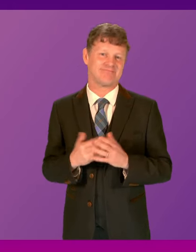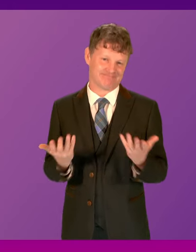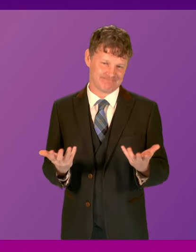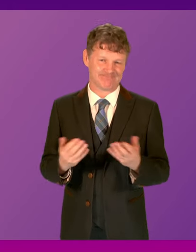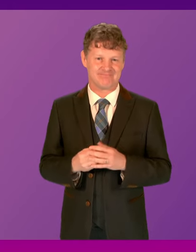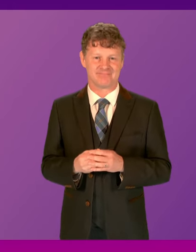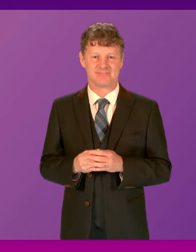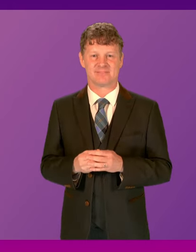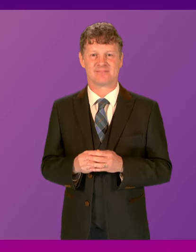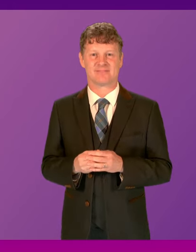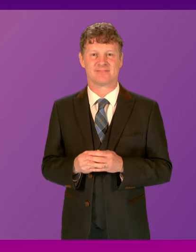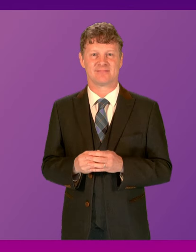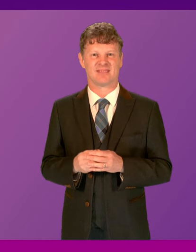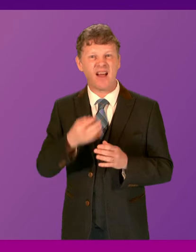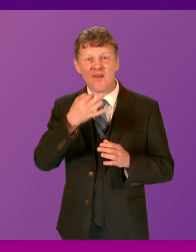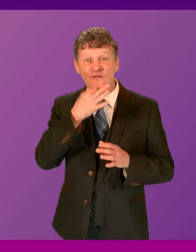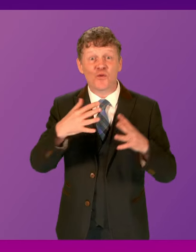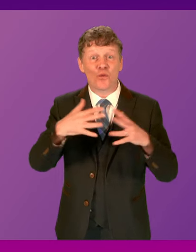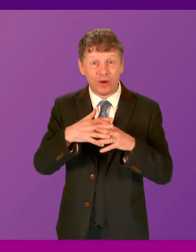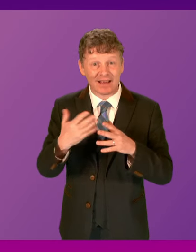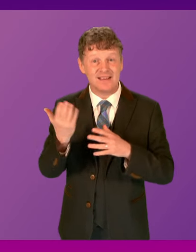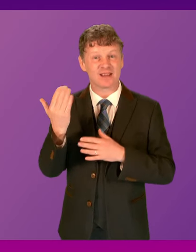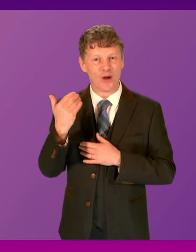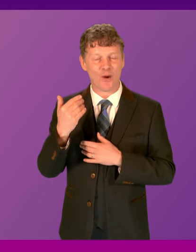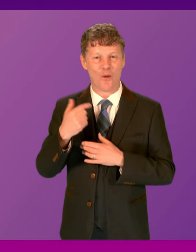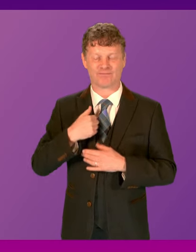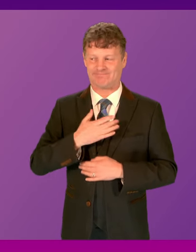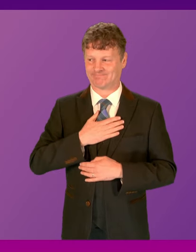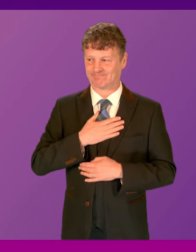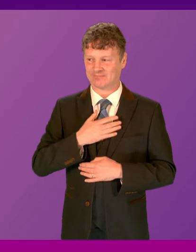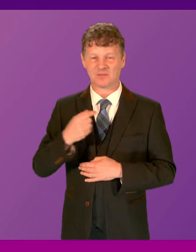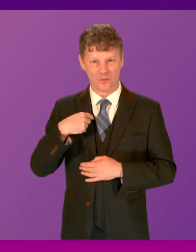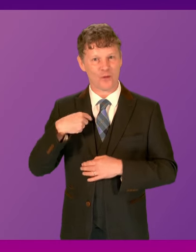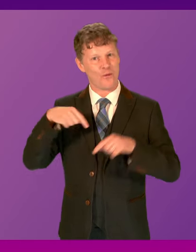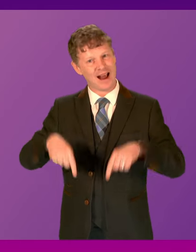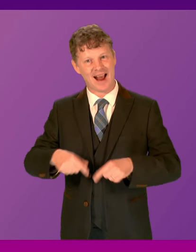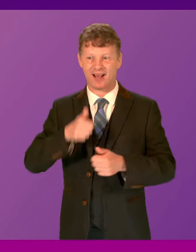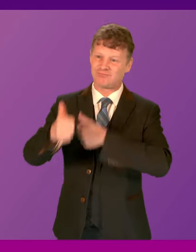hard to think that, only a few weeks ago, we stood up to wish him well on his 100th